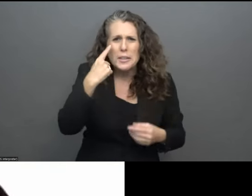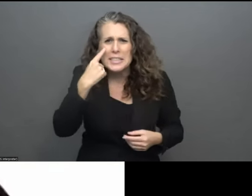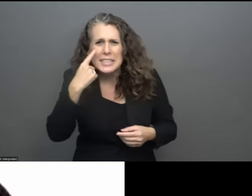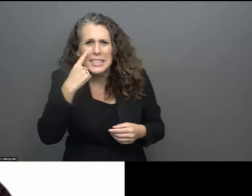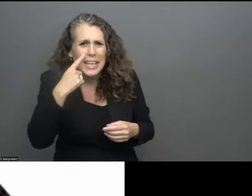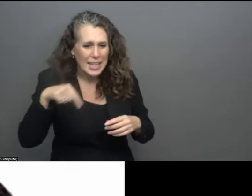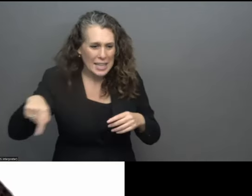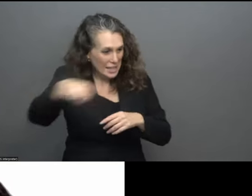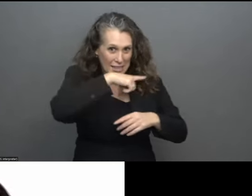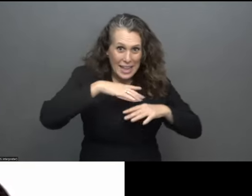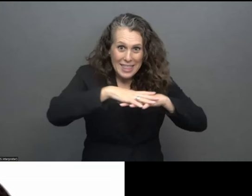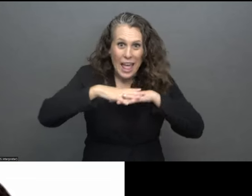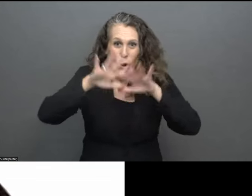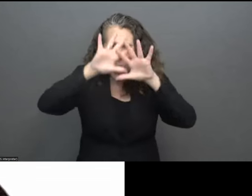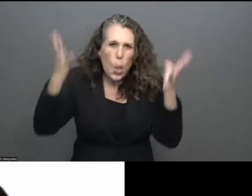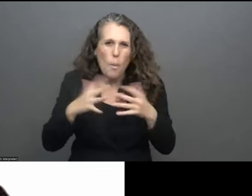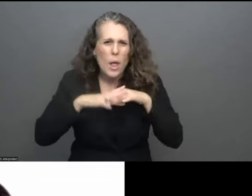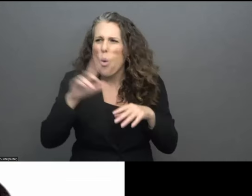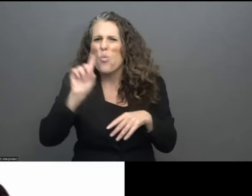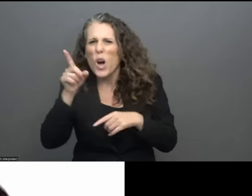our global network and what they doing and what they're getting right.